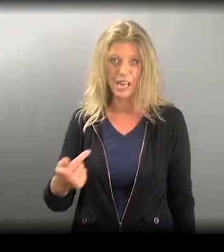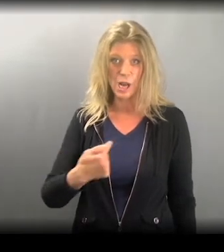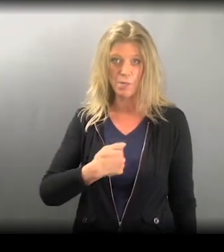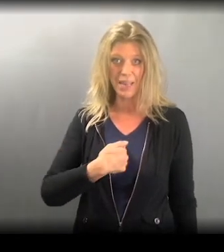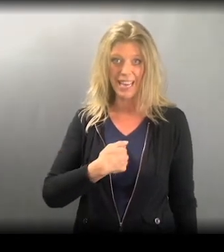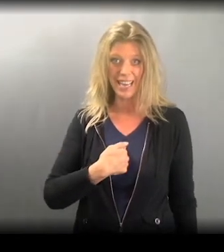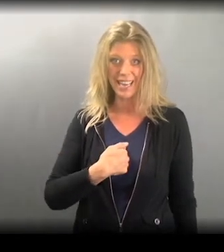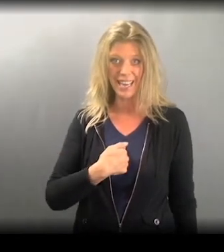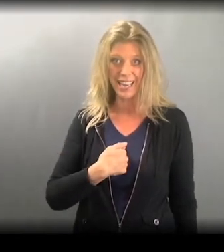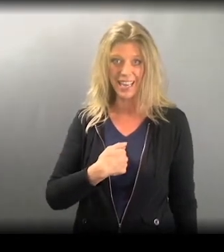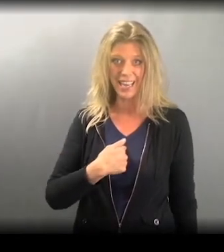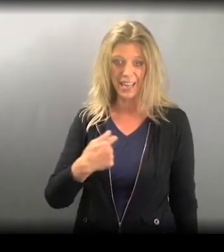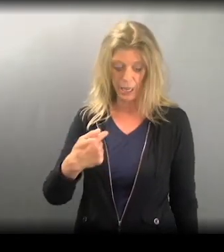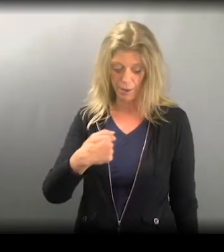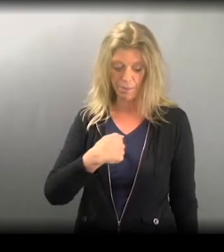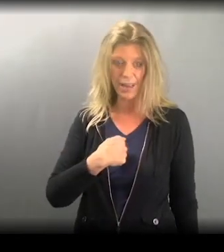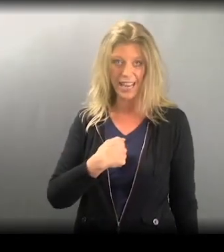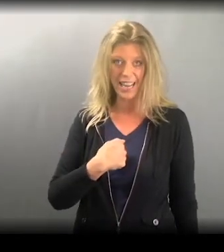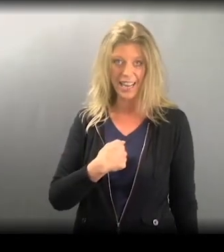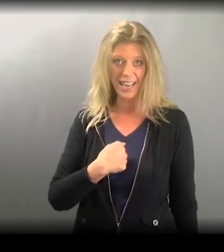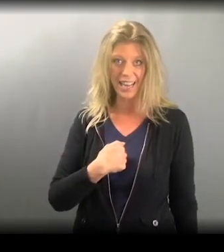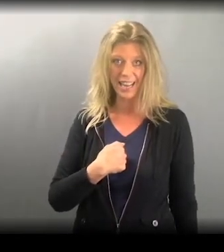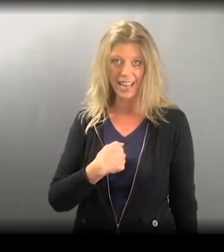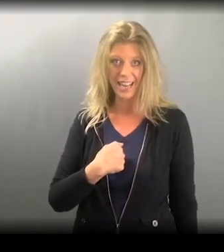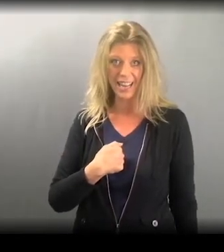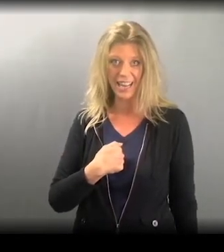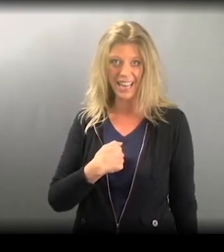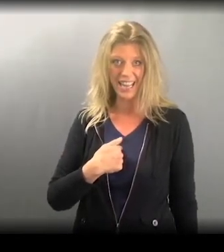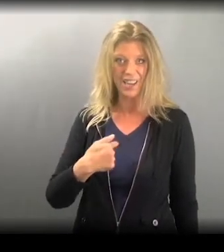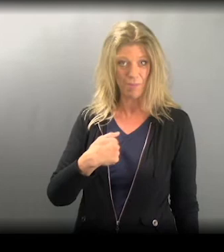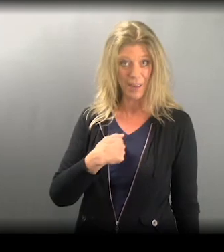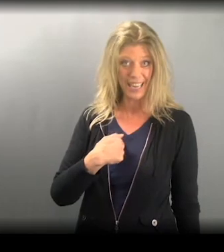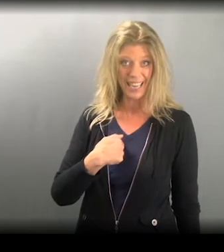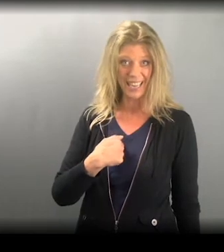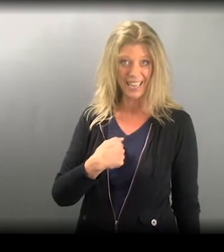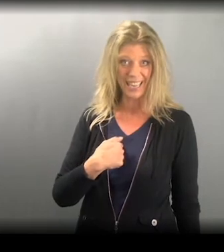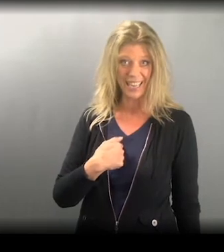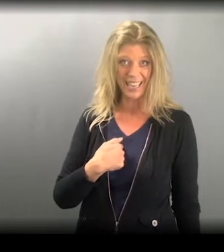ME